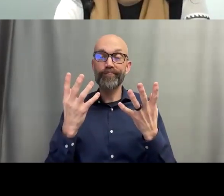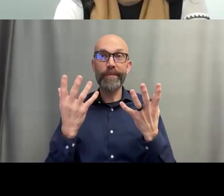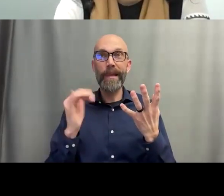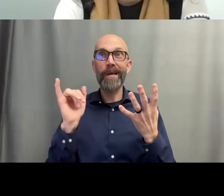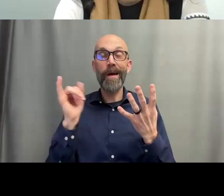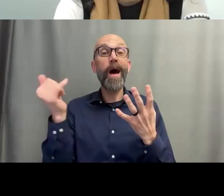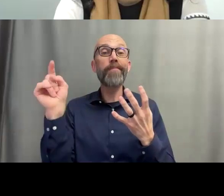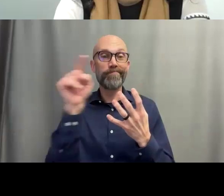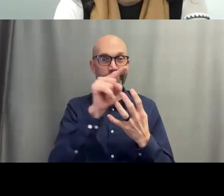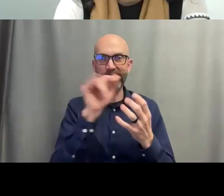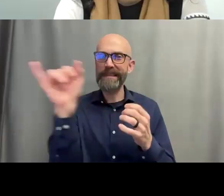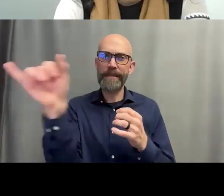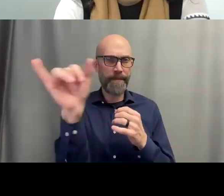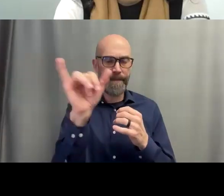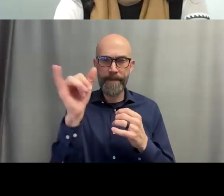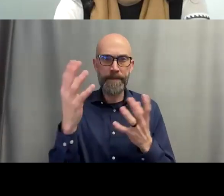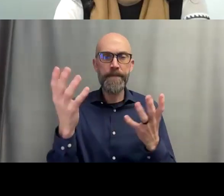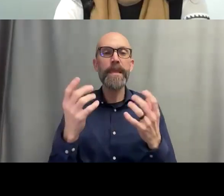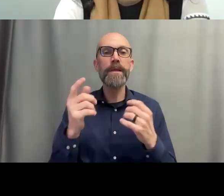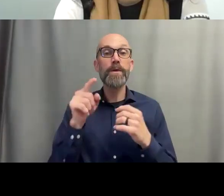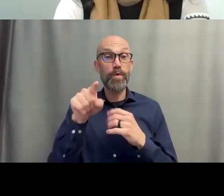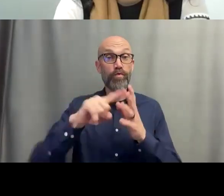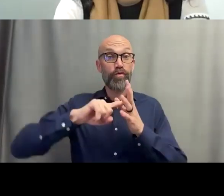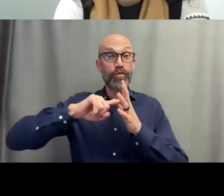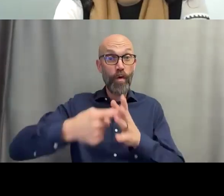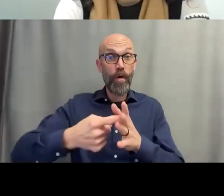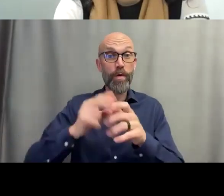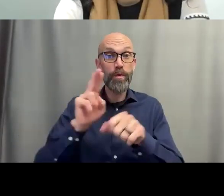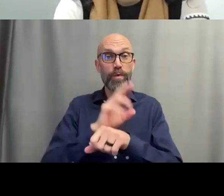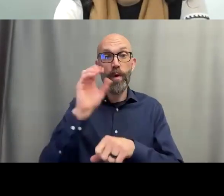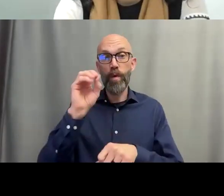that other people have had is that, you know, once you start using OER/ZTC.,